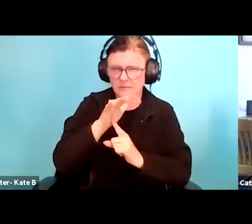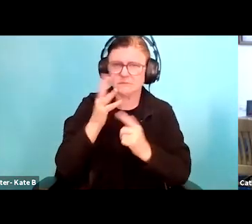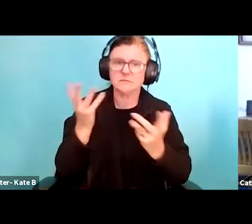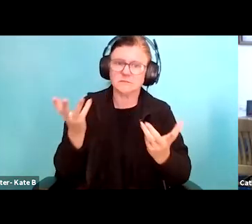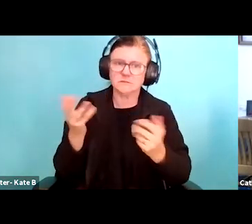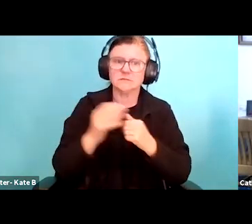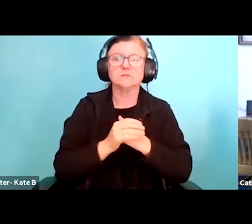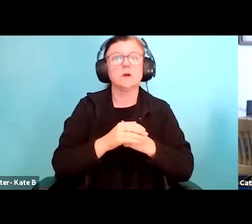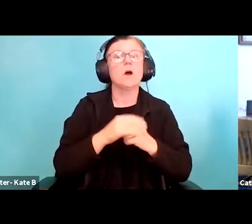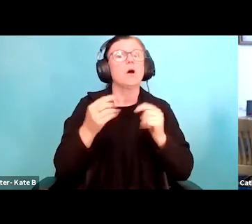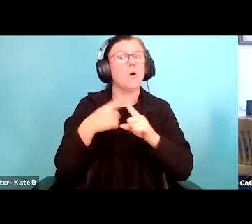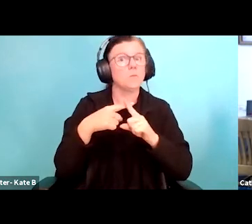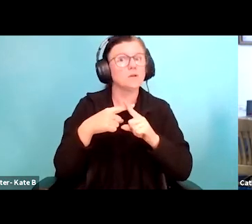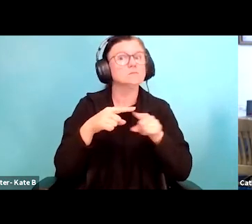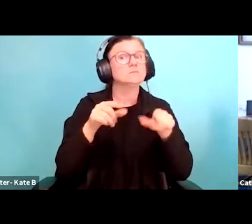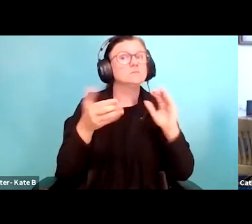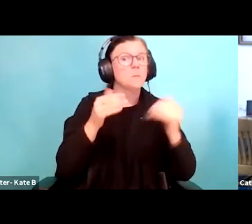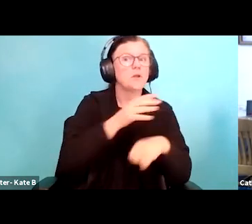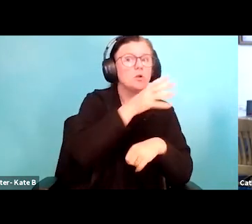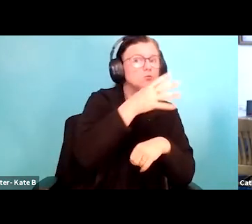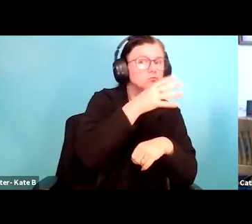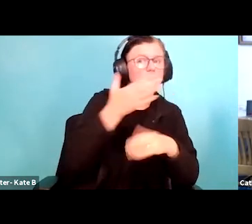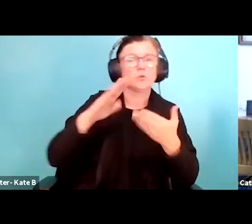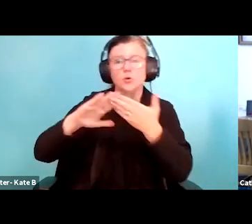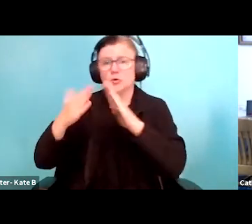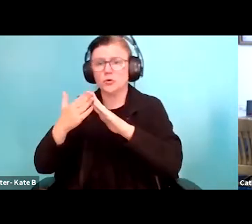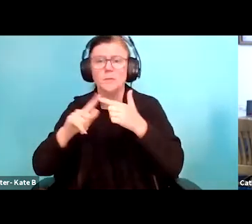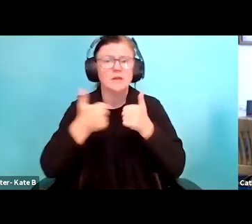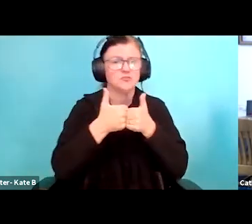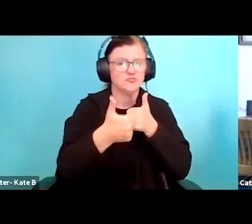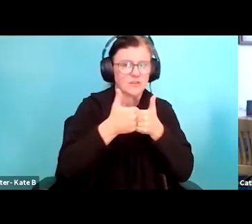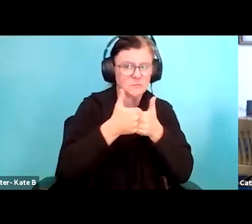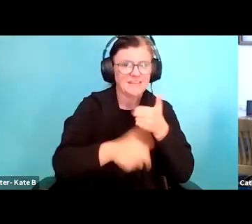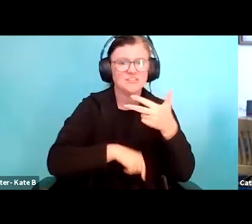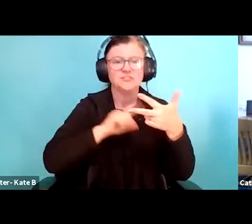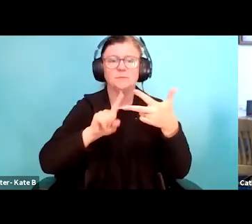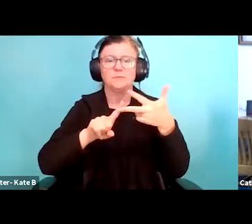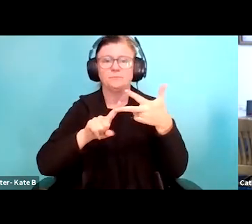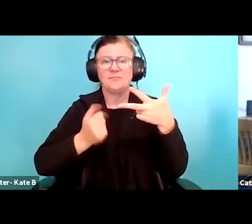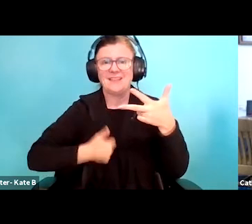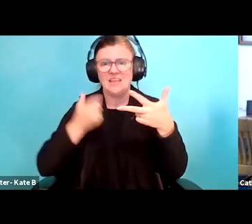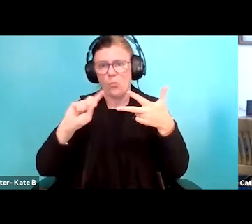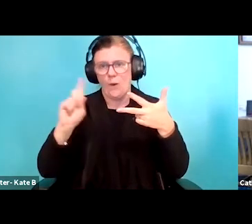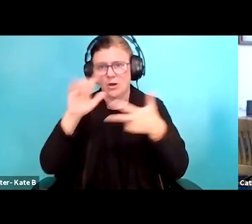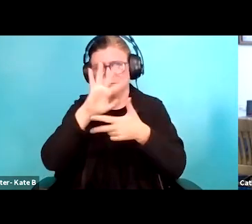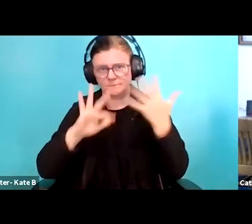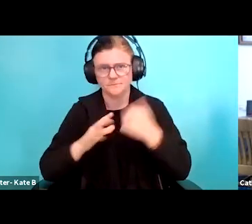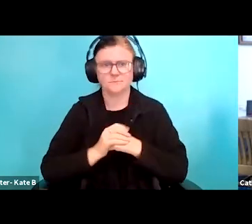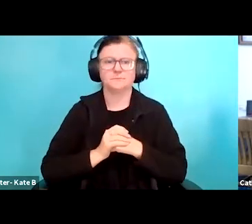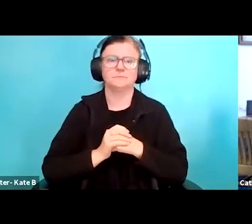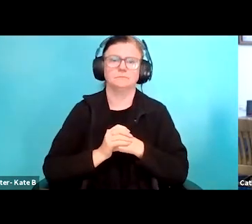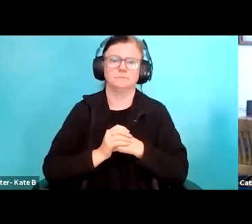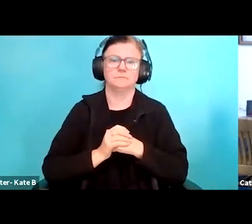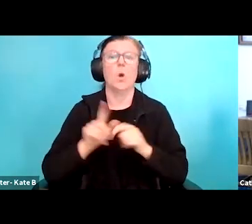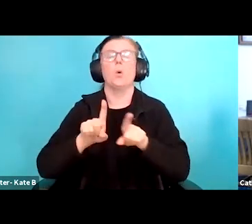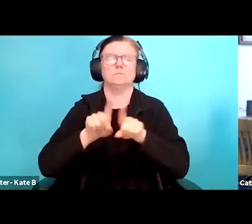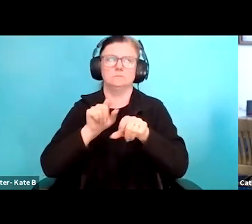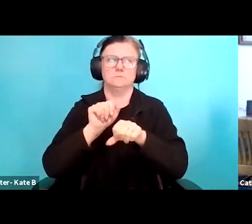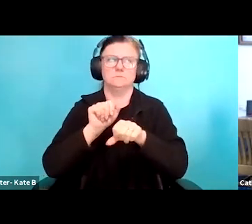rural and urban geography transportation access living situation and employ well socio-demographic